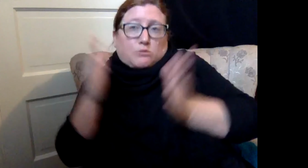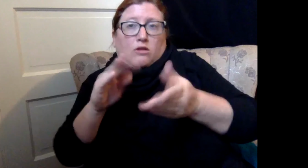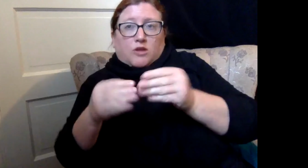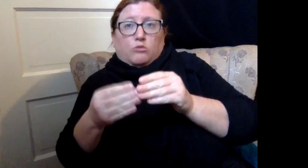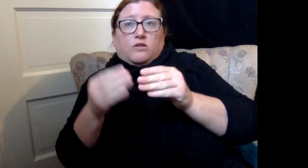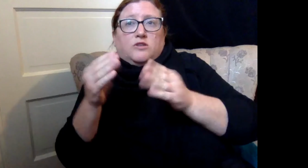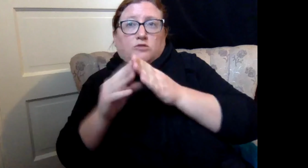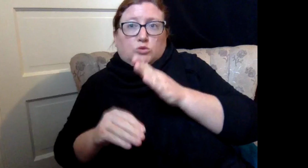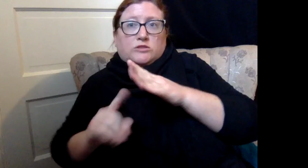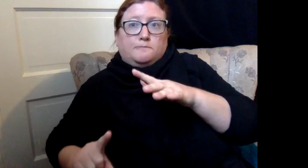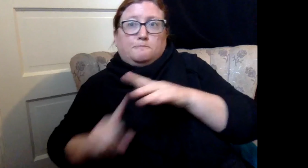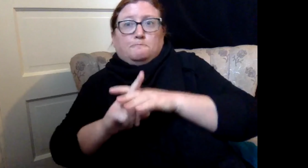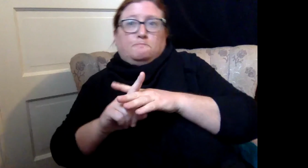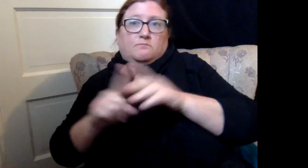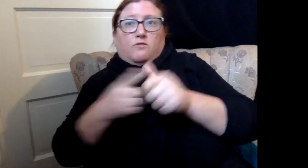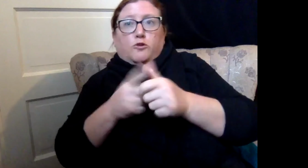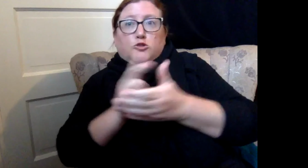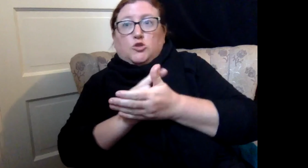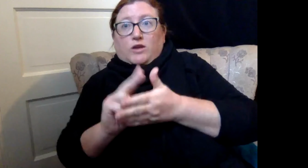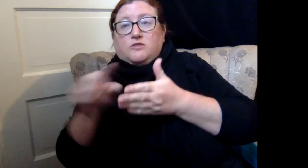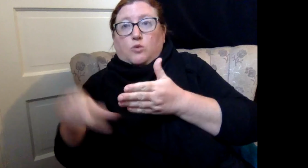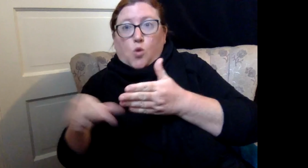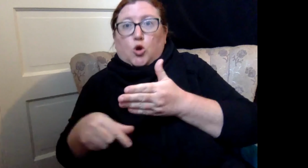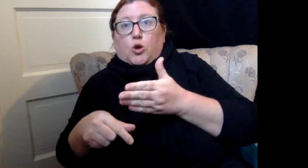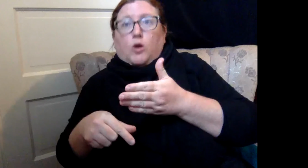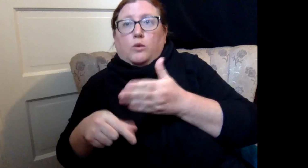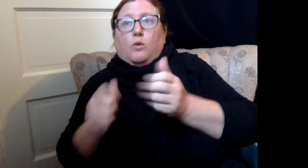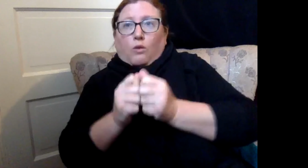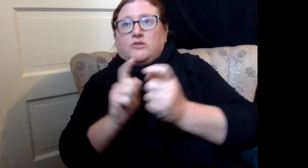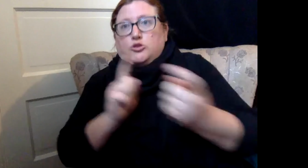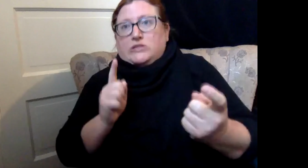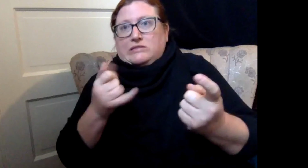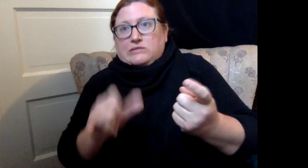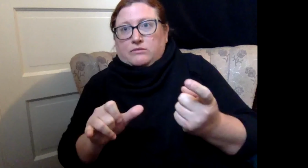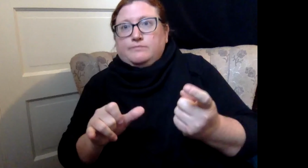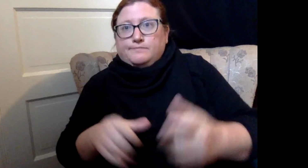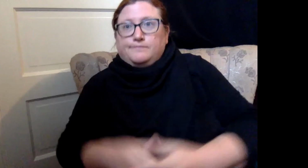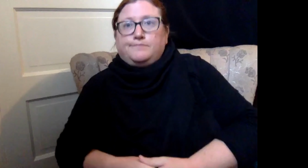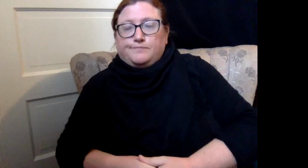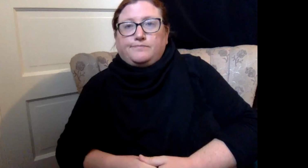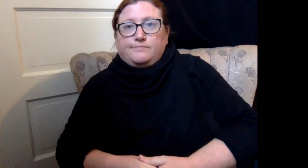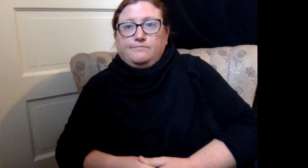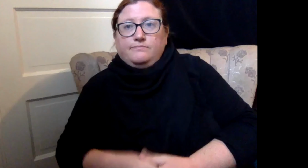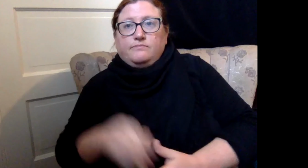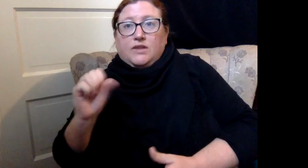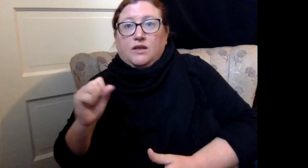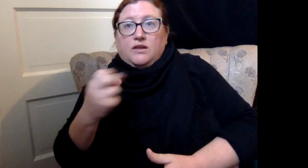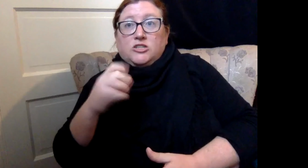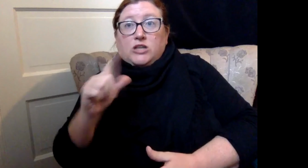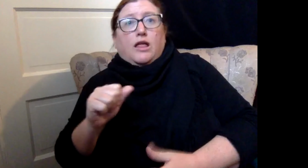instruction and even programs that will have very, very small numberis of students back in the first two weeks of